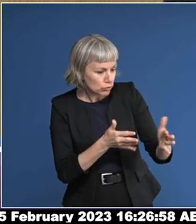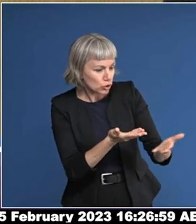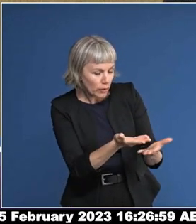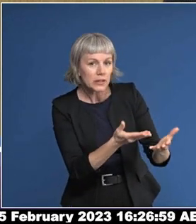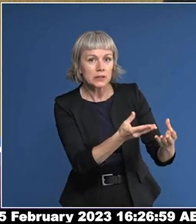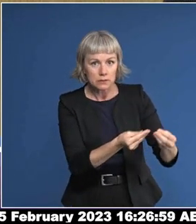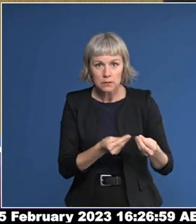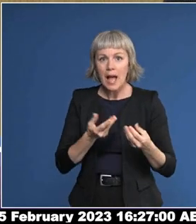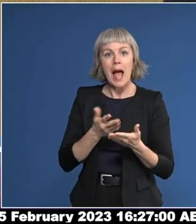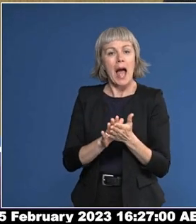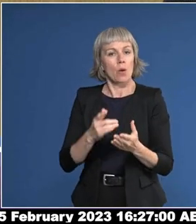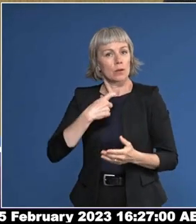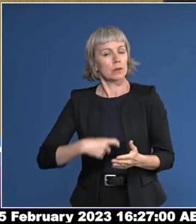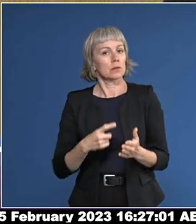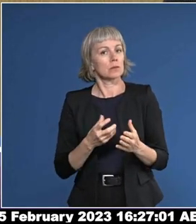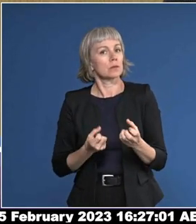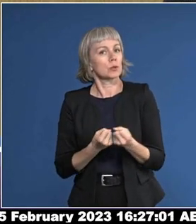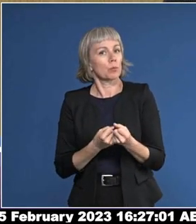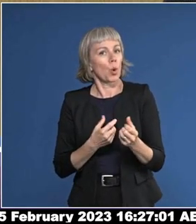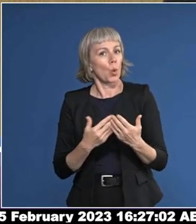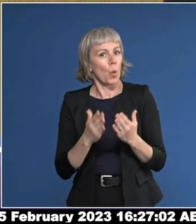how the participant is implementing their plan.